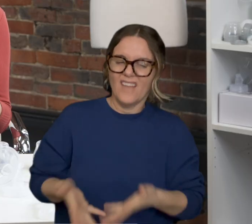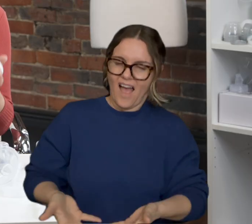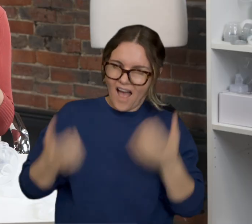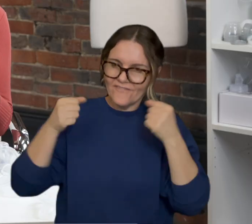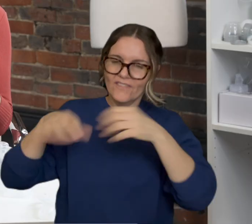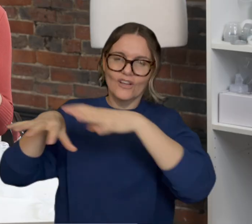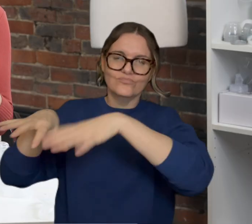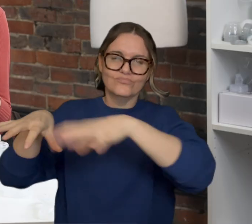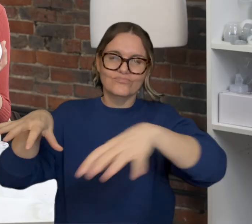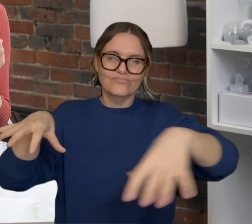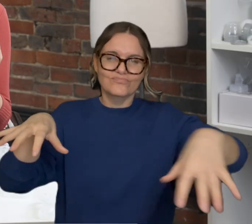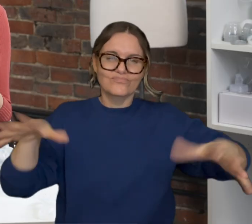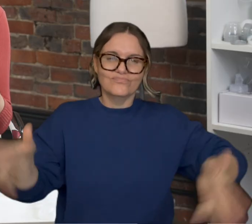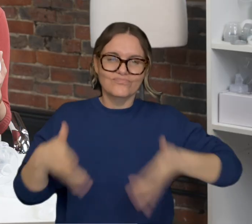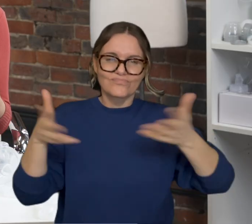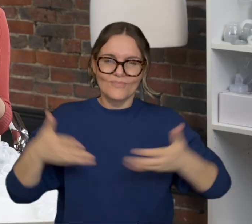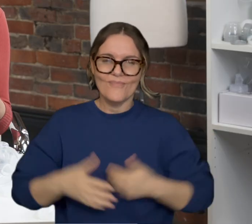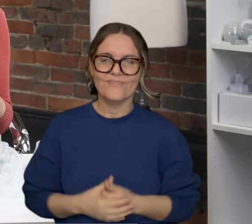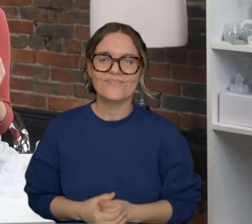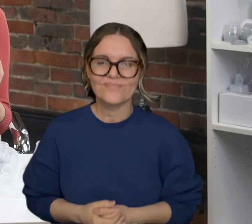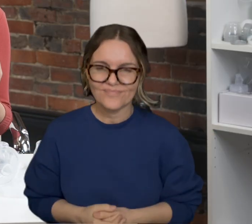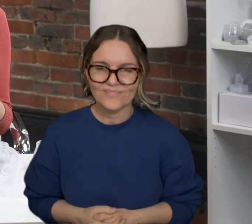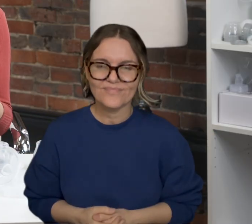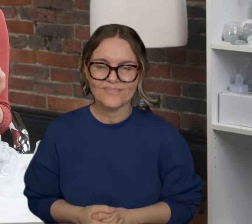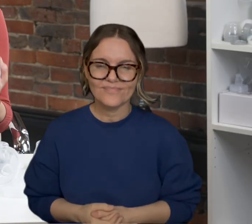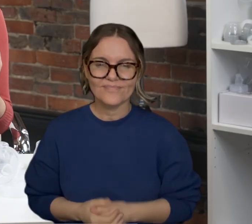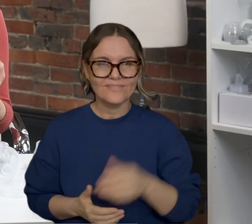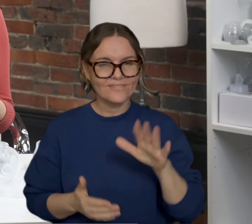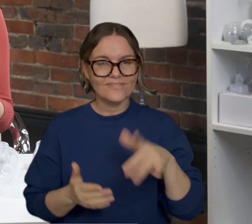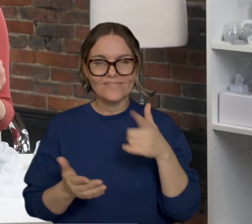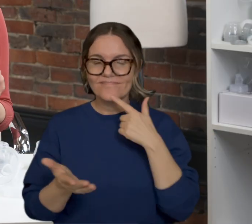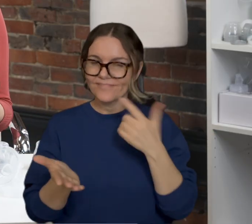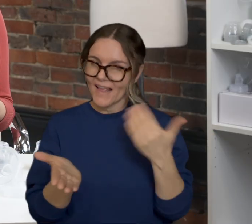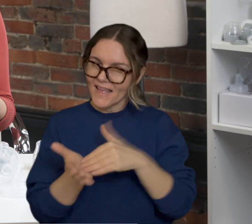take your parts out soon so they don't sit in that wet environment for any longer than they need to